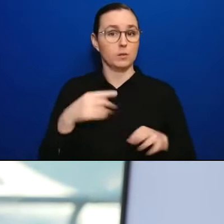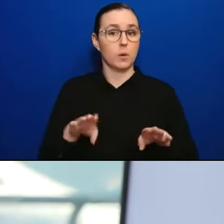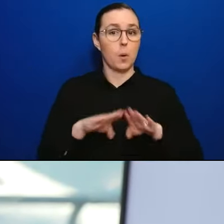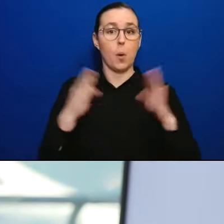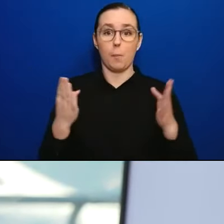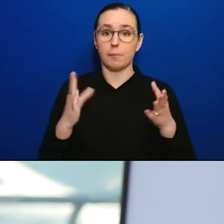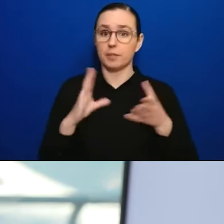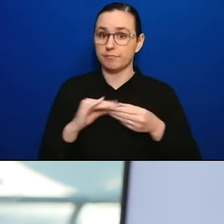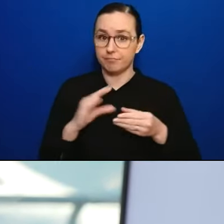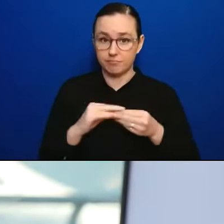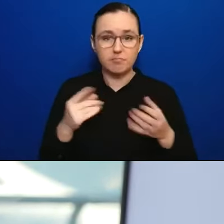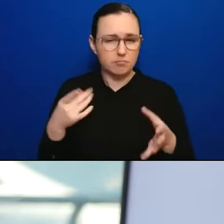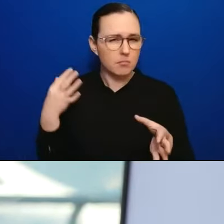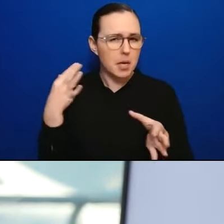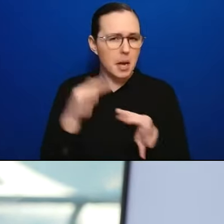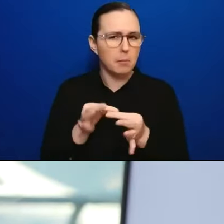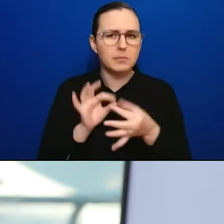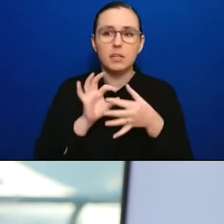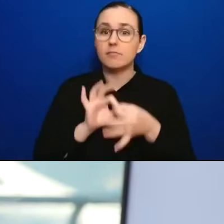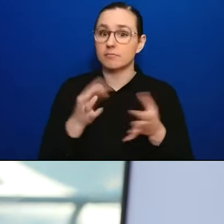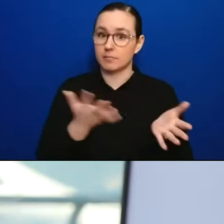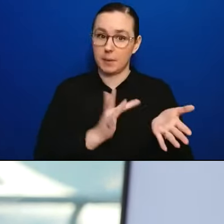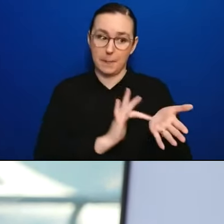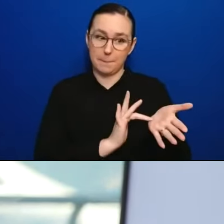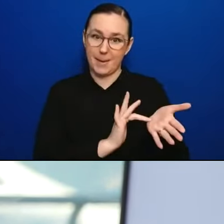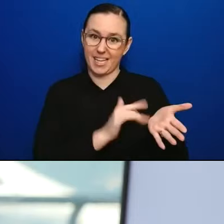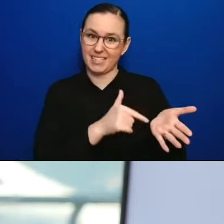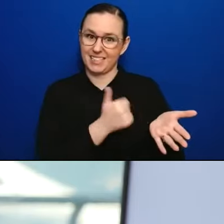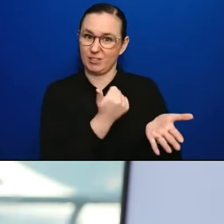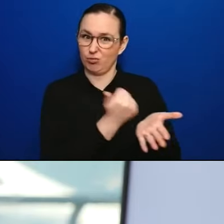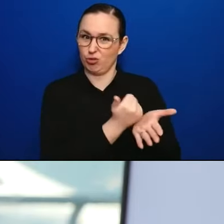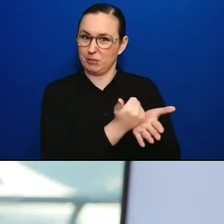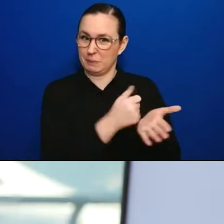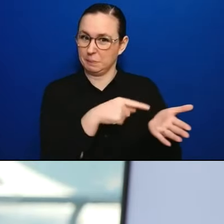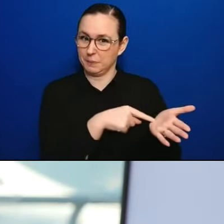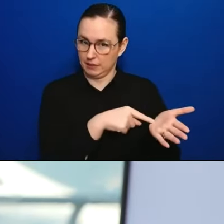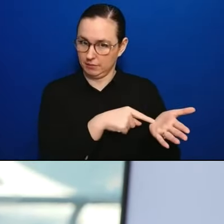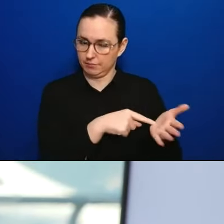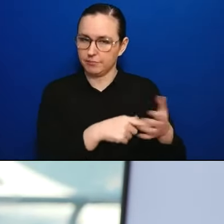future, as well. I want to start off today by talking a little bit about our